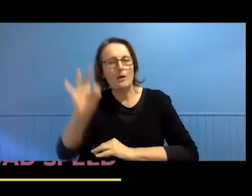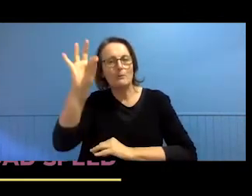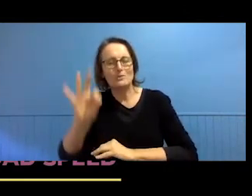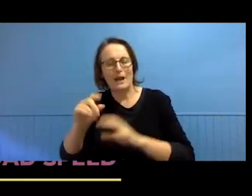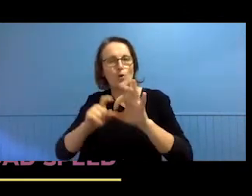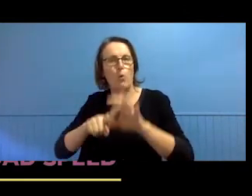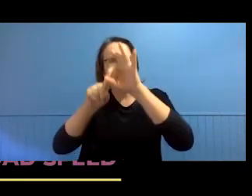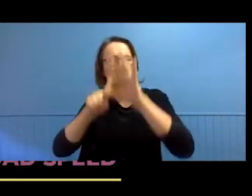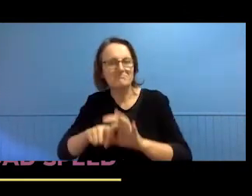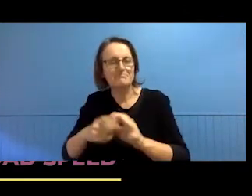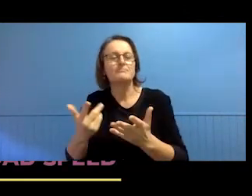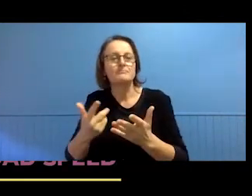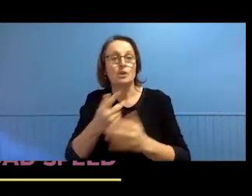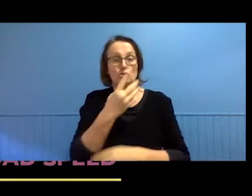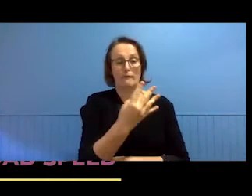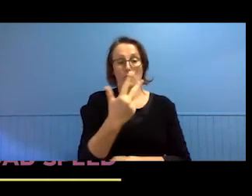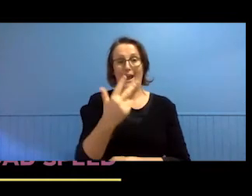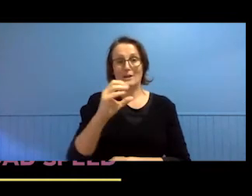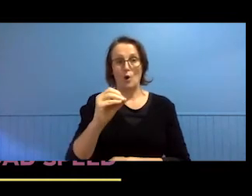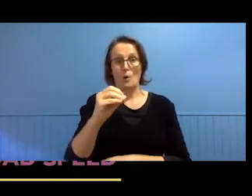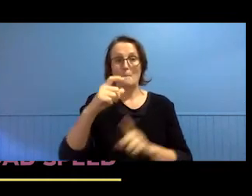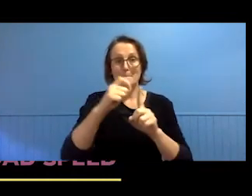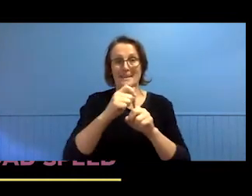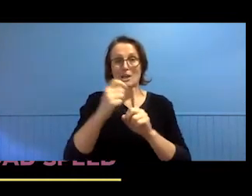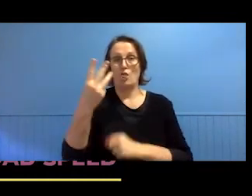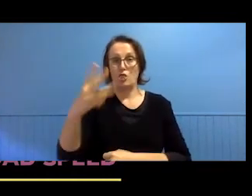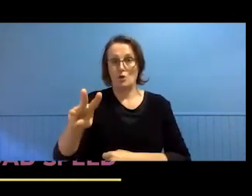what we're talking about here is 480P30 which means 30 frames and